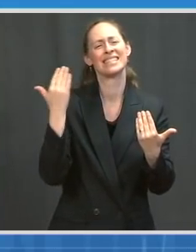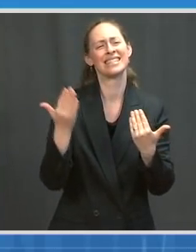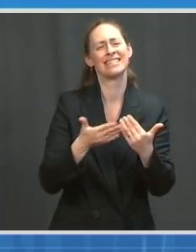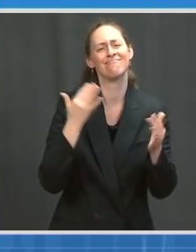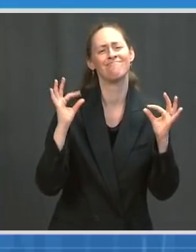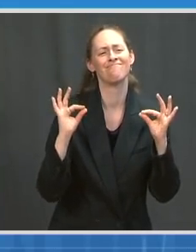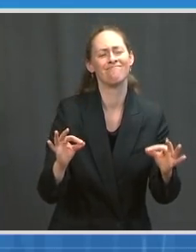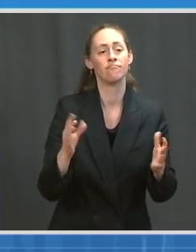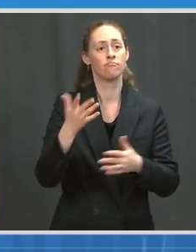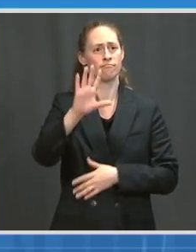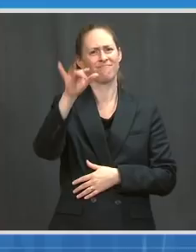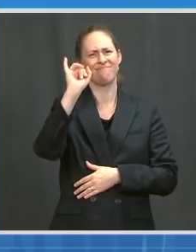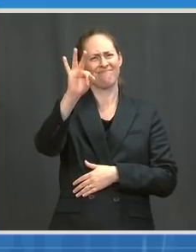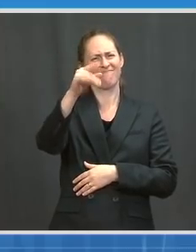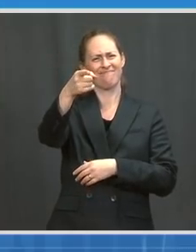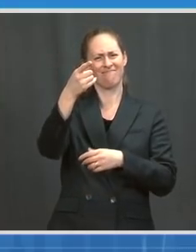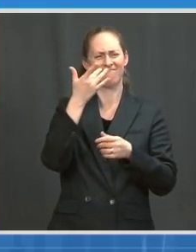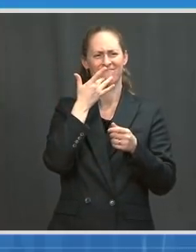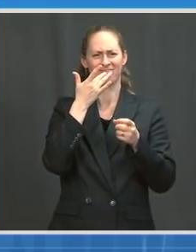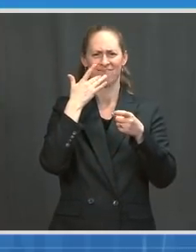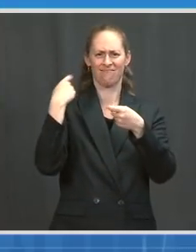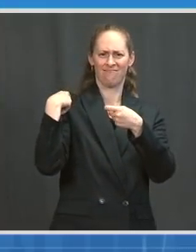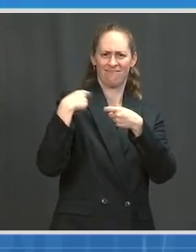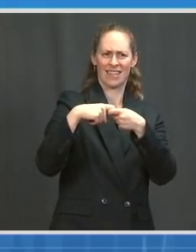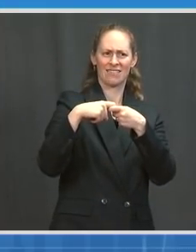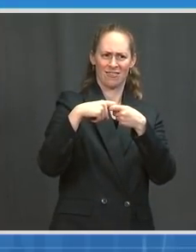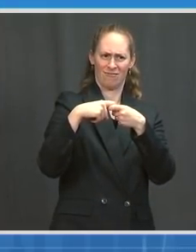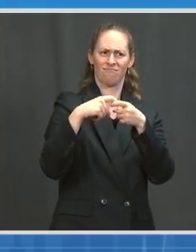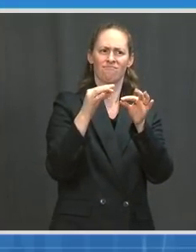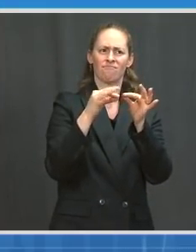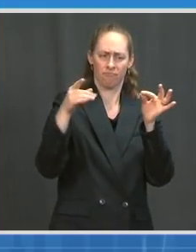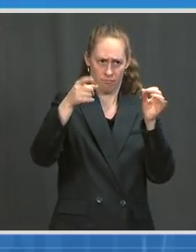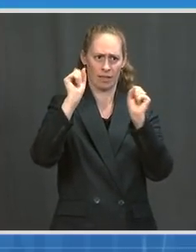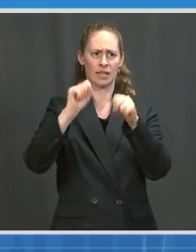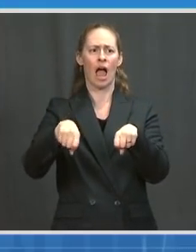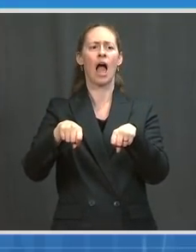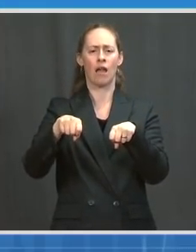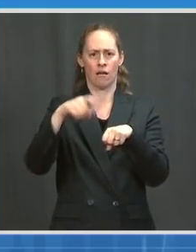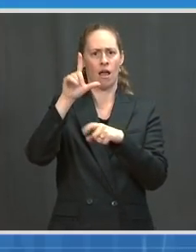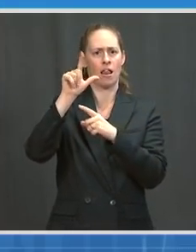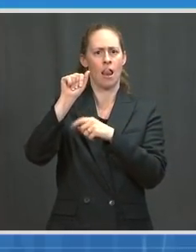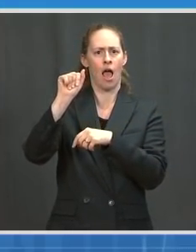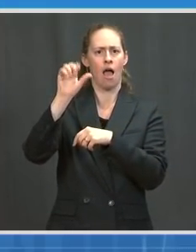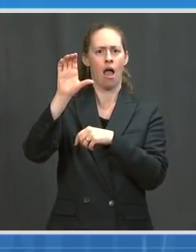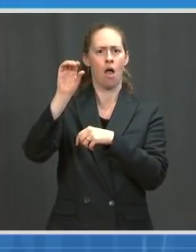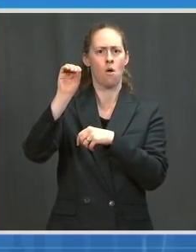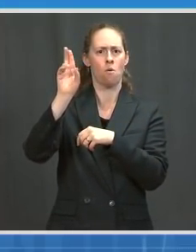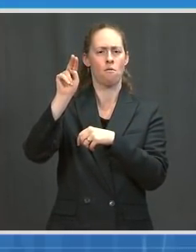text your ZIP Code to VACUNA. That's 822862. Easy.